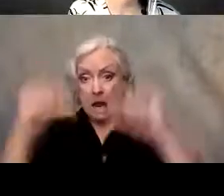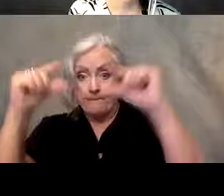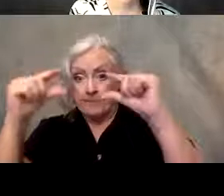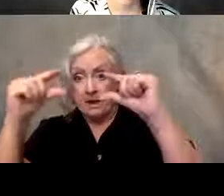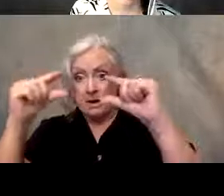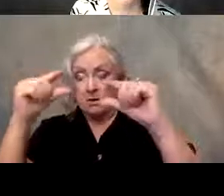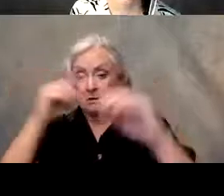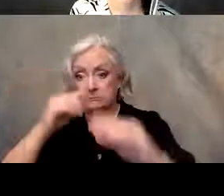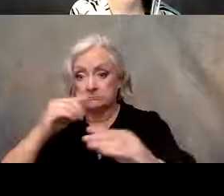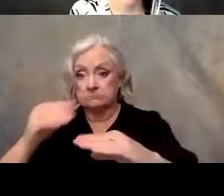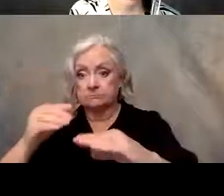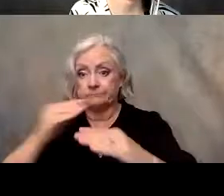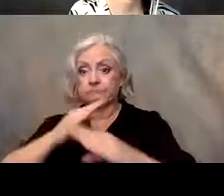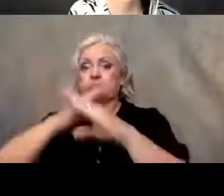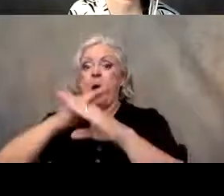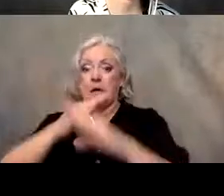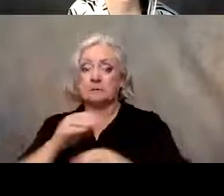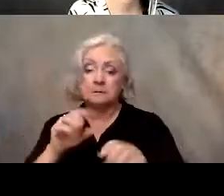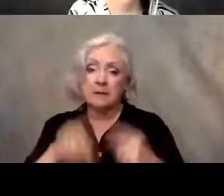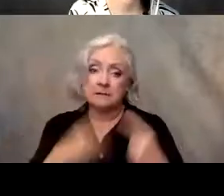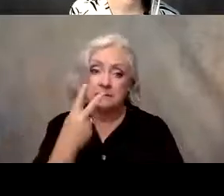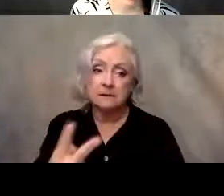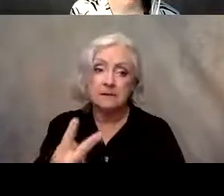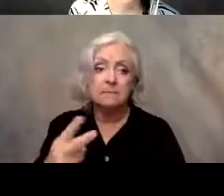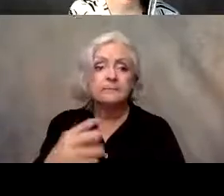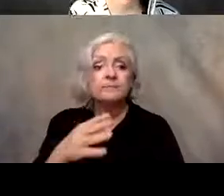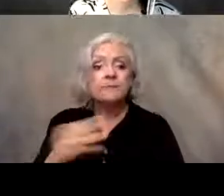Likewise, localization in videos, and what we mean when we talk about